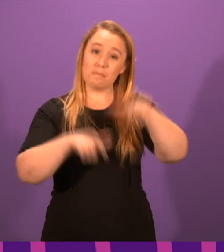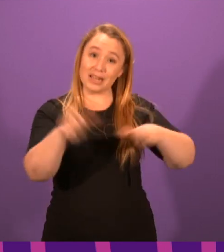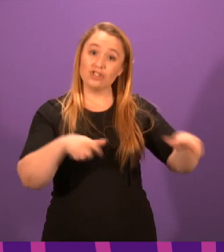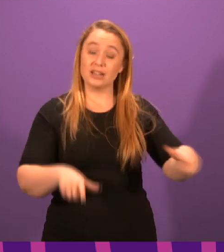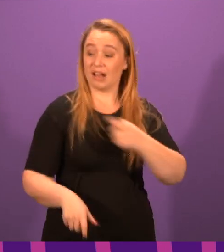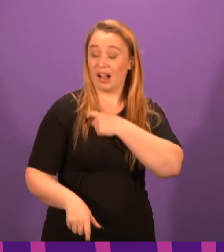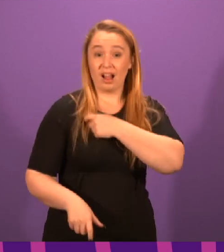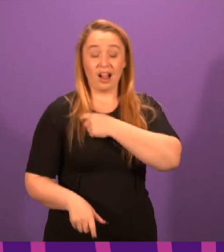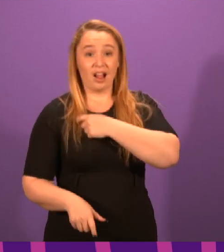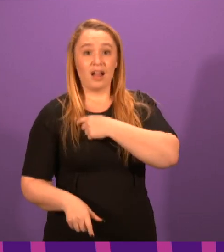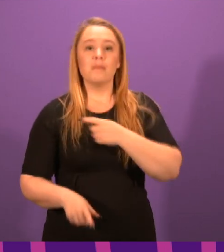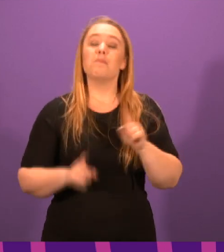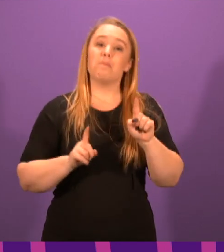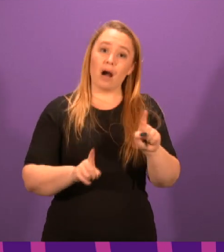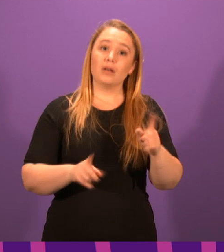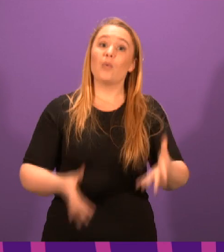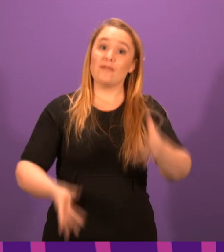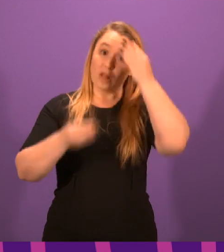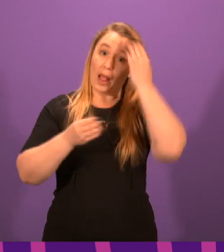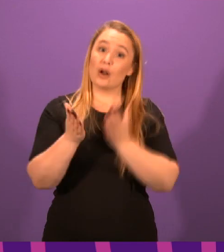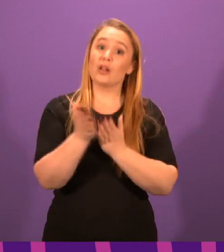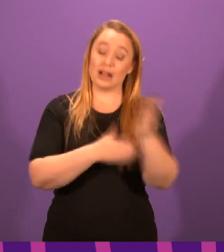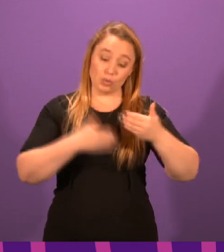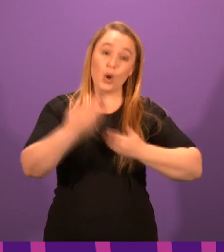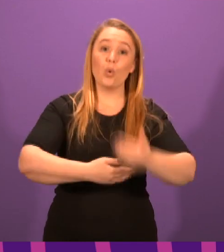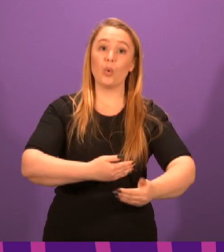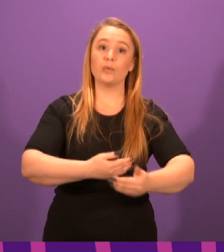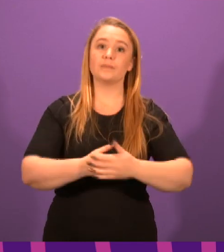but we learn as we go and we will apply what we learn to the Covid vaccination programme.